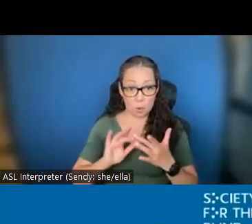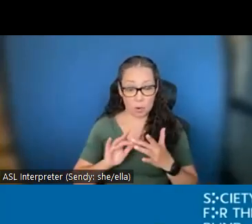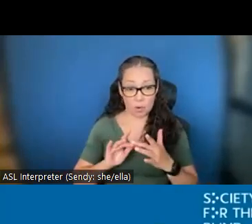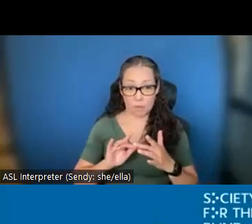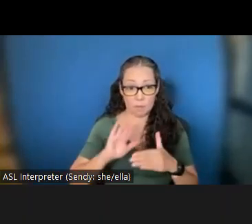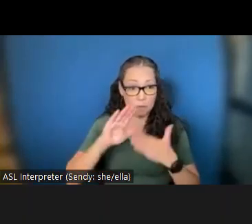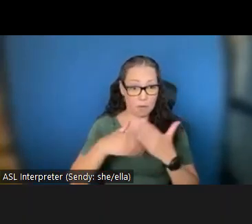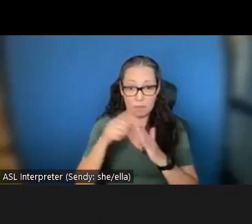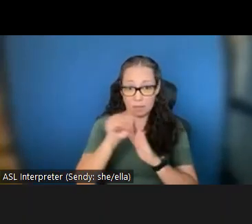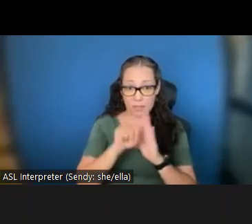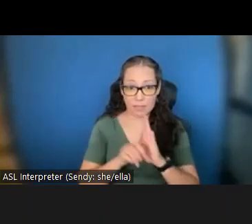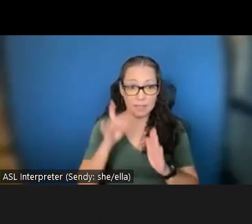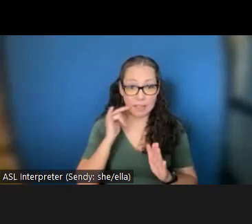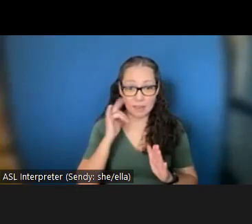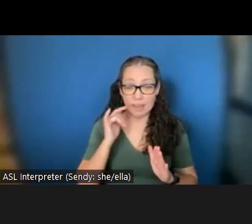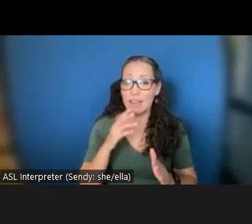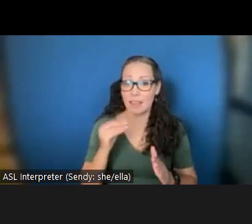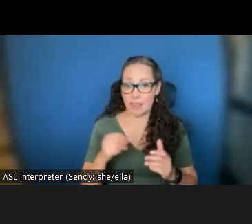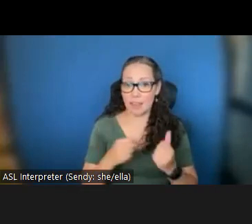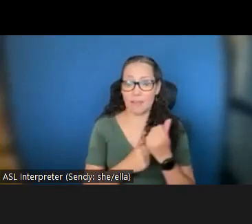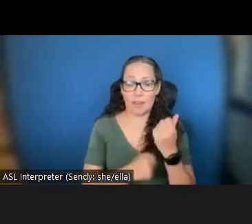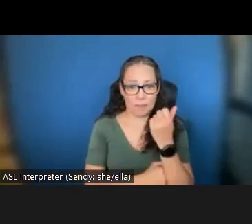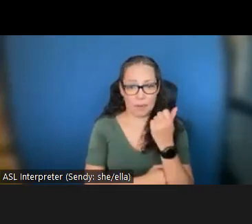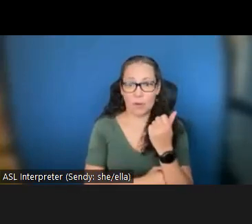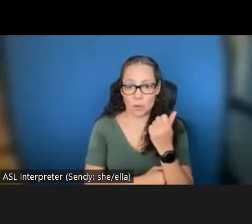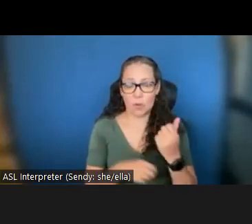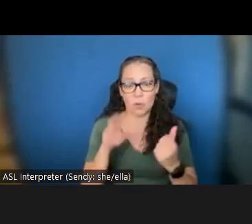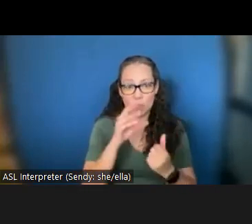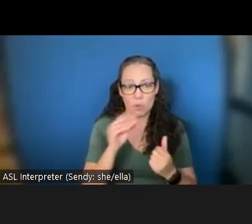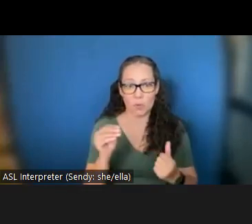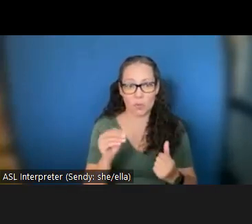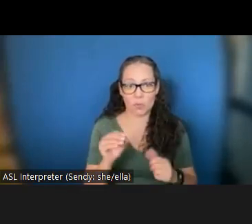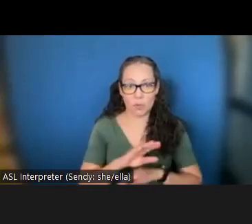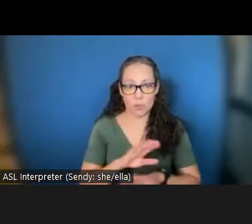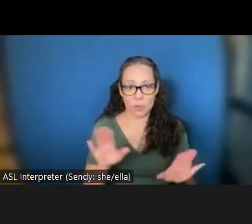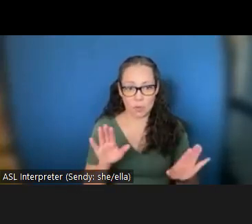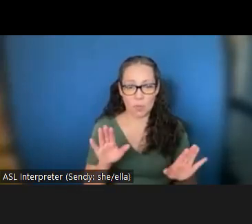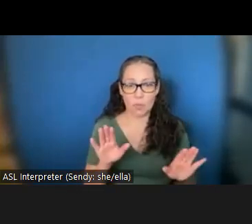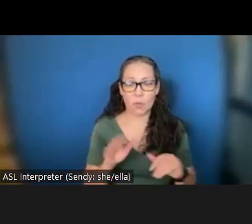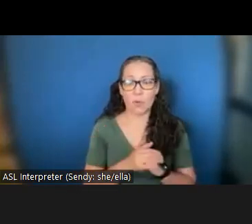adrc as a fundamental building block of the Statewide no wrong door system um and so with